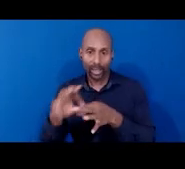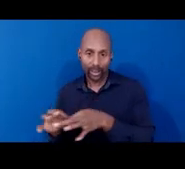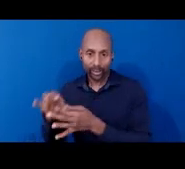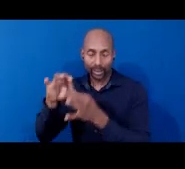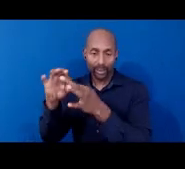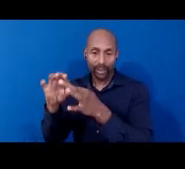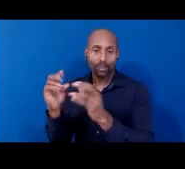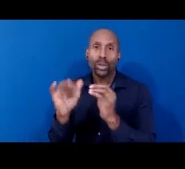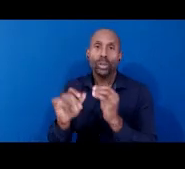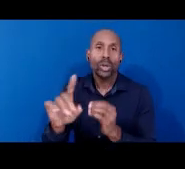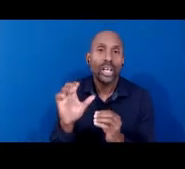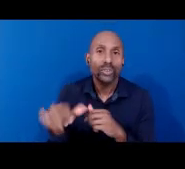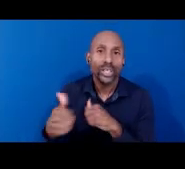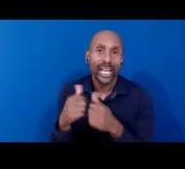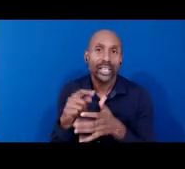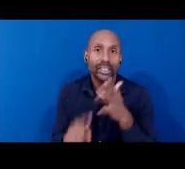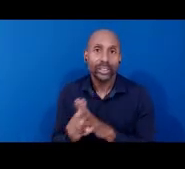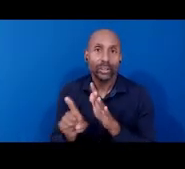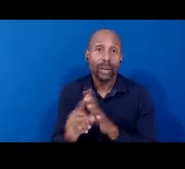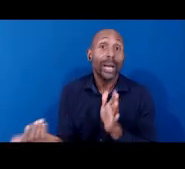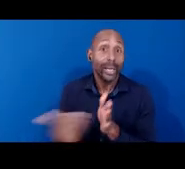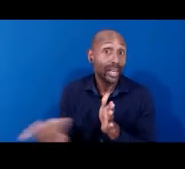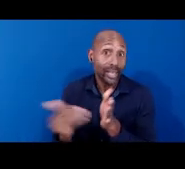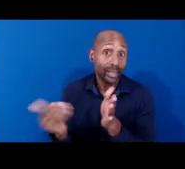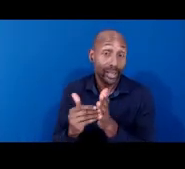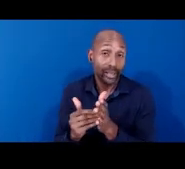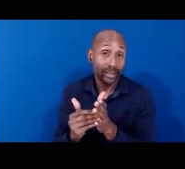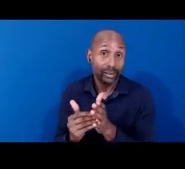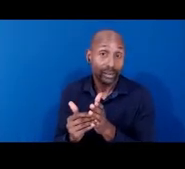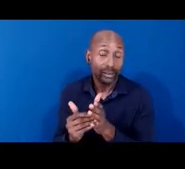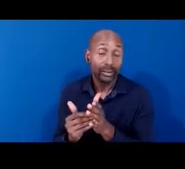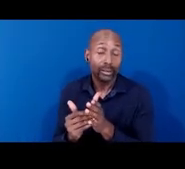But when we distilled them down, they were things that we hear often enough.